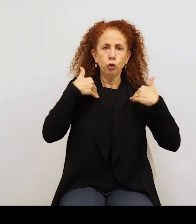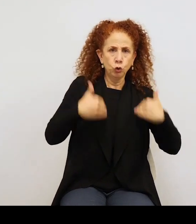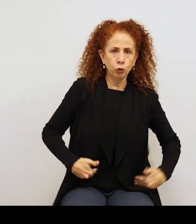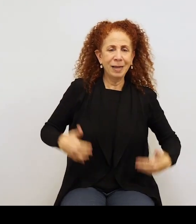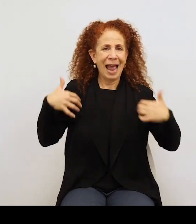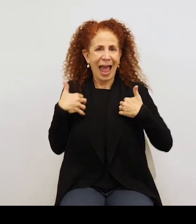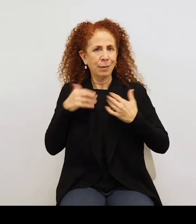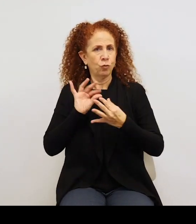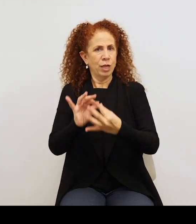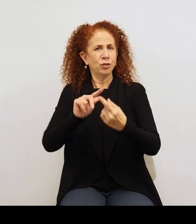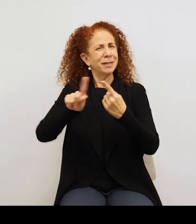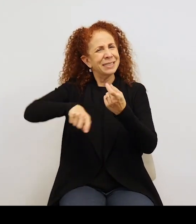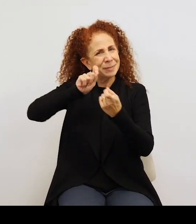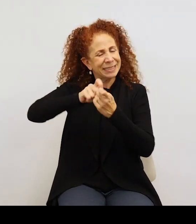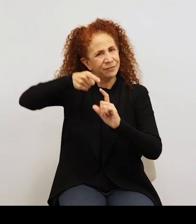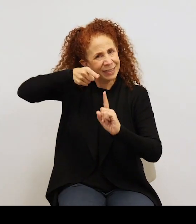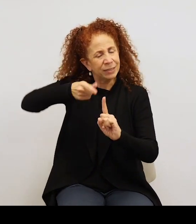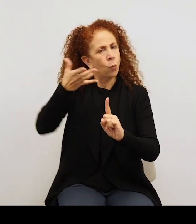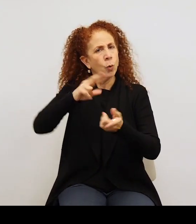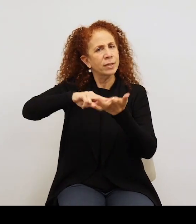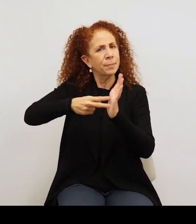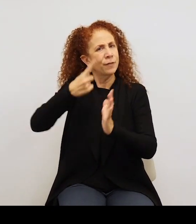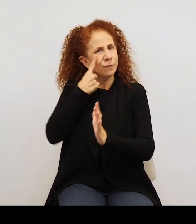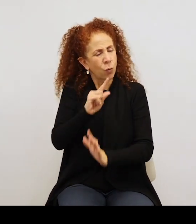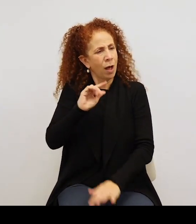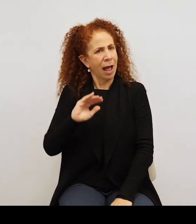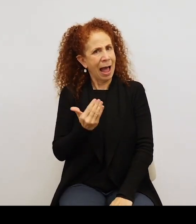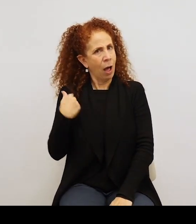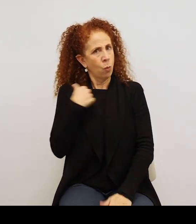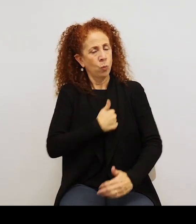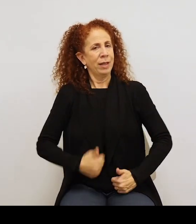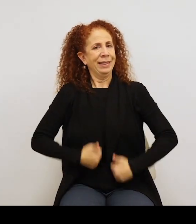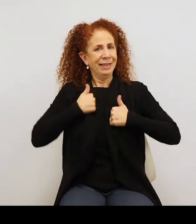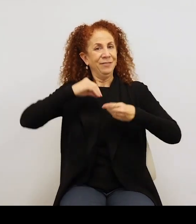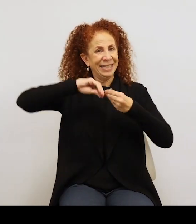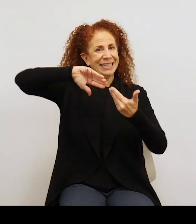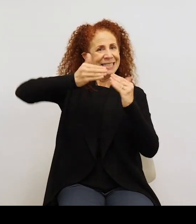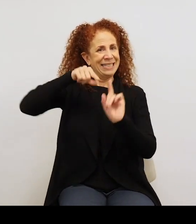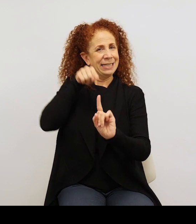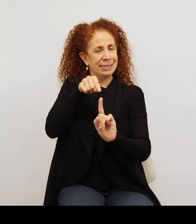but what specifically does that mean for the way we live in cities?